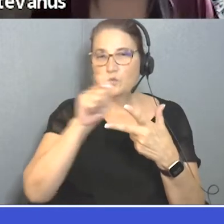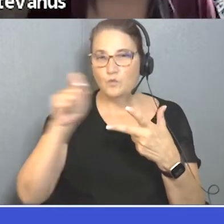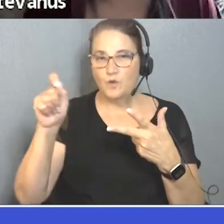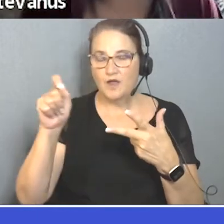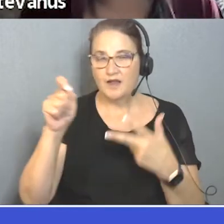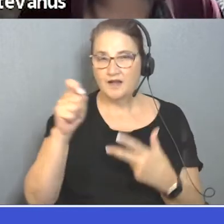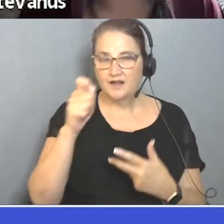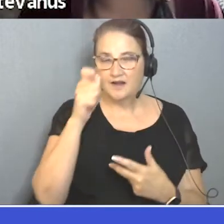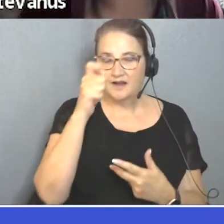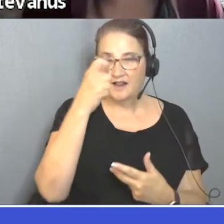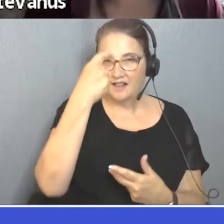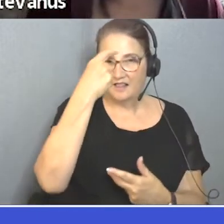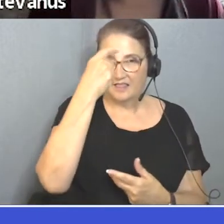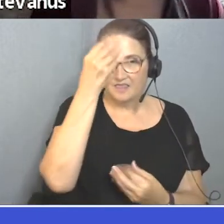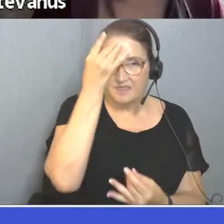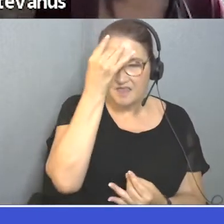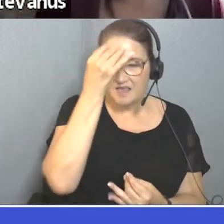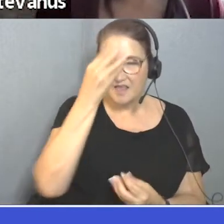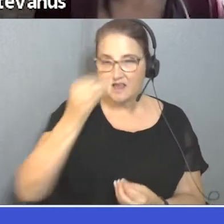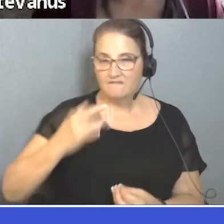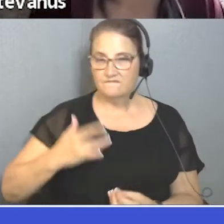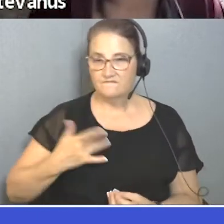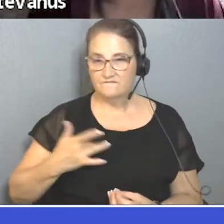To write the words "think" and "feel" and to consider what